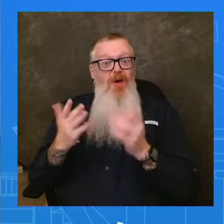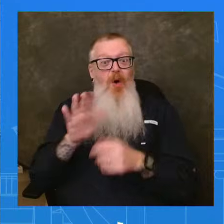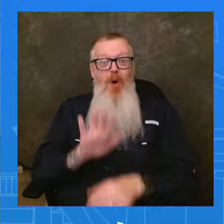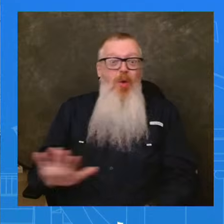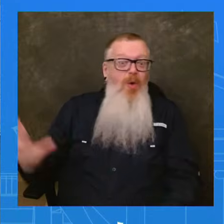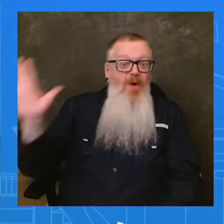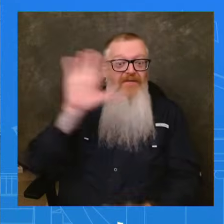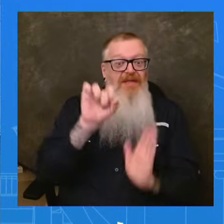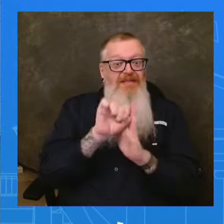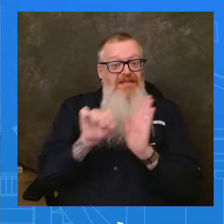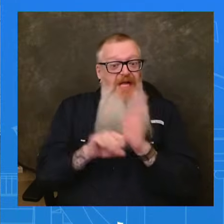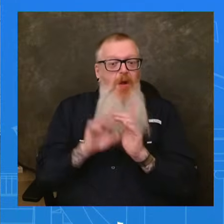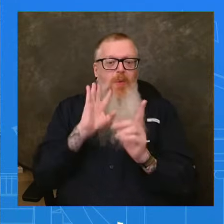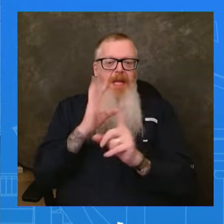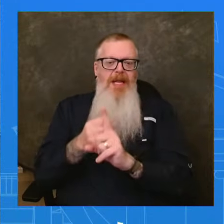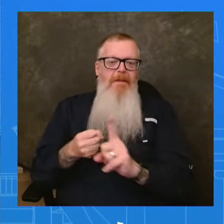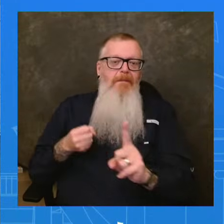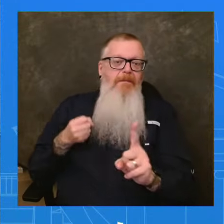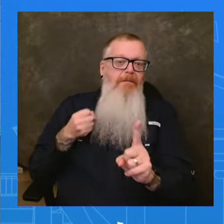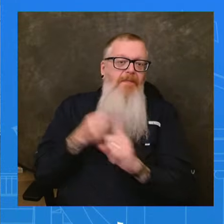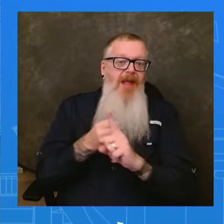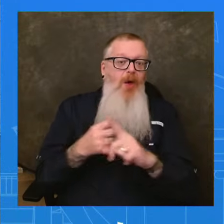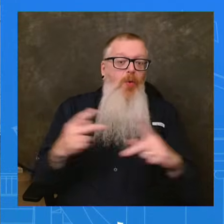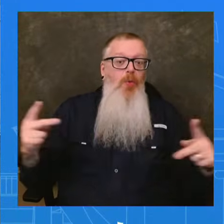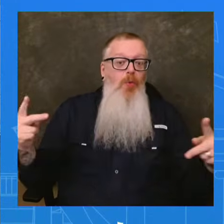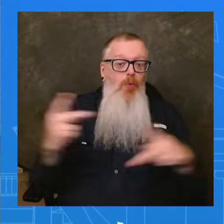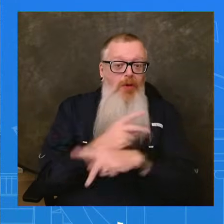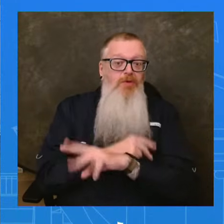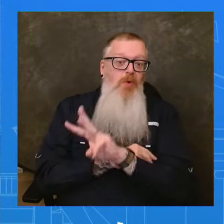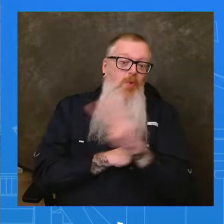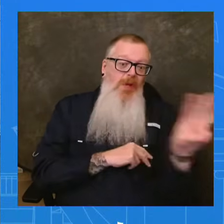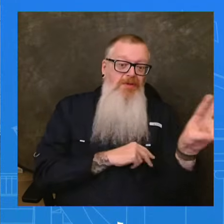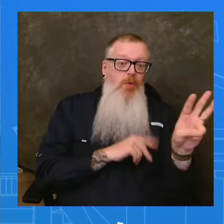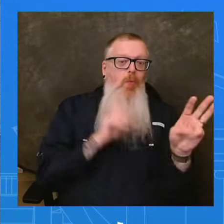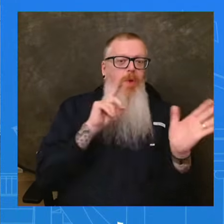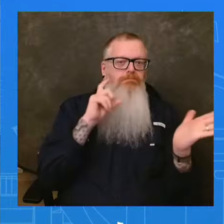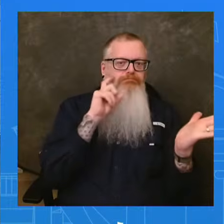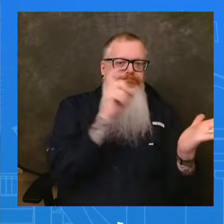on the west coast, but we know, from Hurricane Ian, how much inland flooding and flash